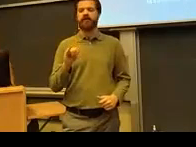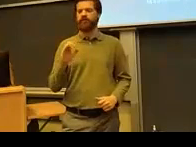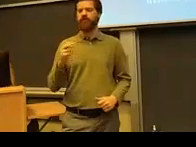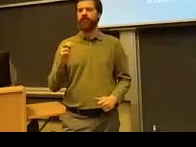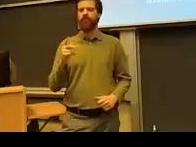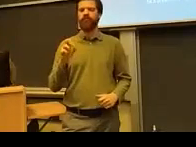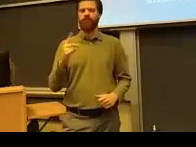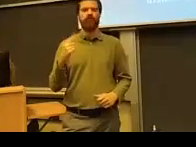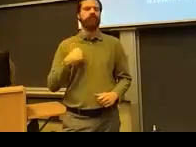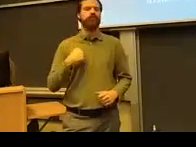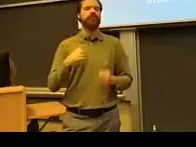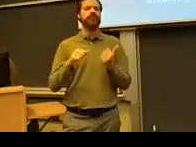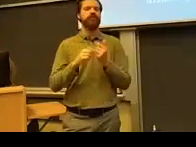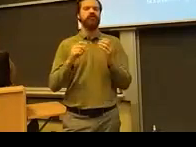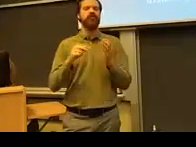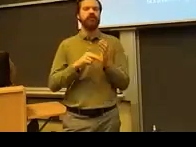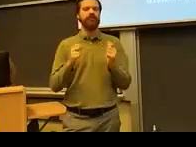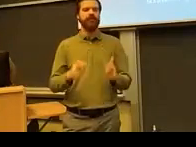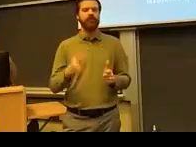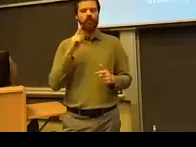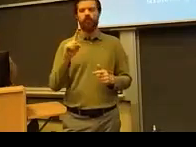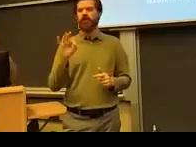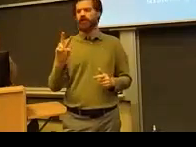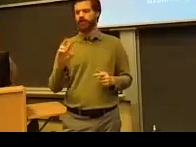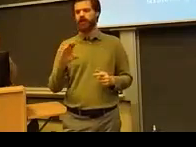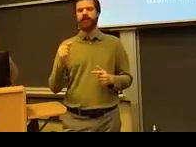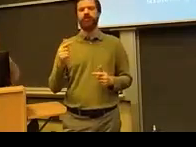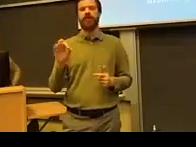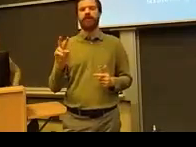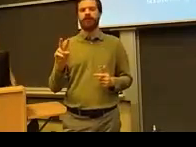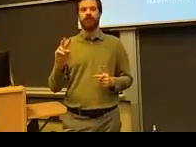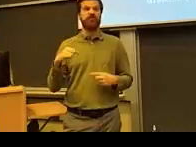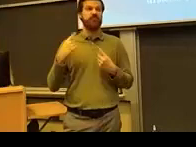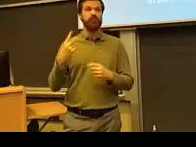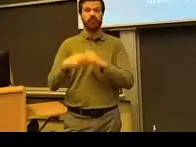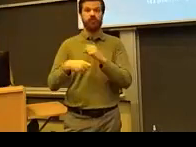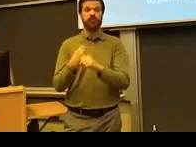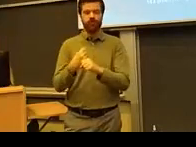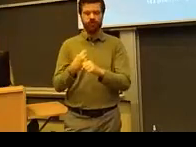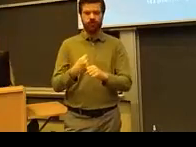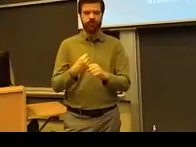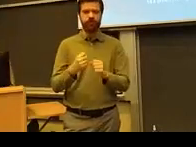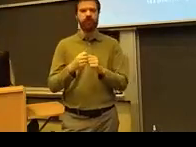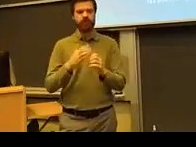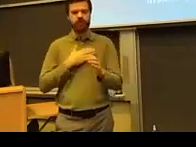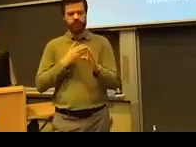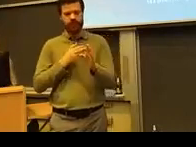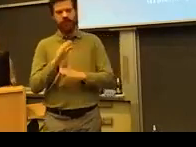assistant nurse managers on 192 and g92 over the last two years um with a focus on g92 working on